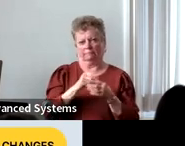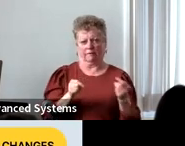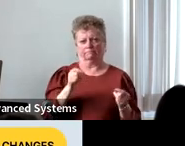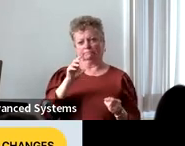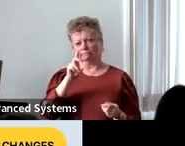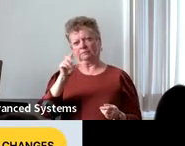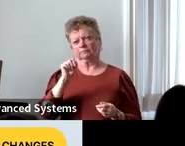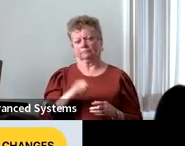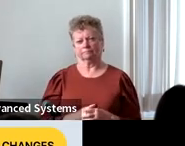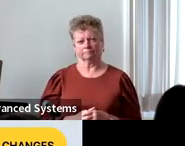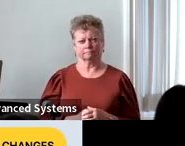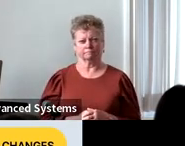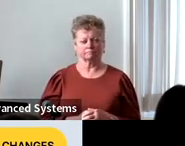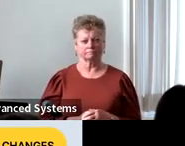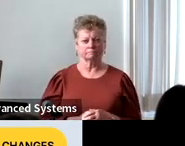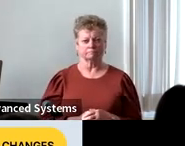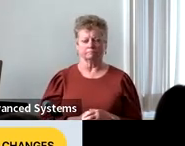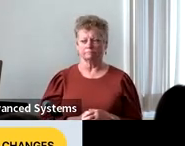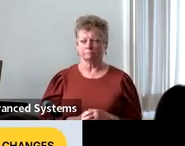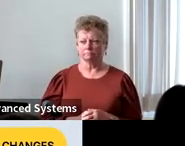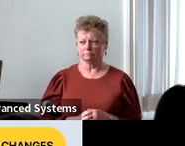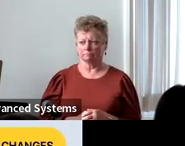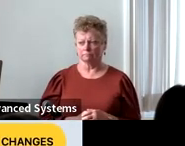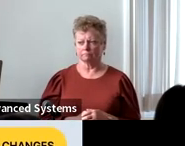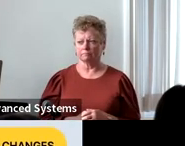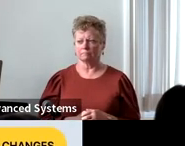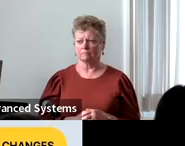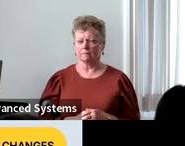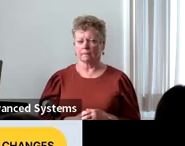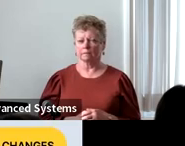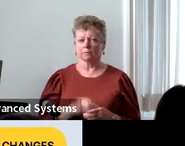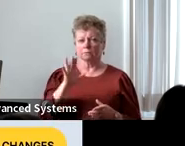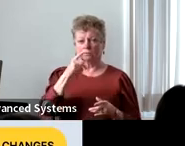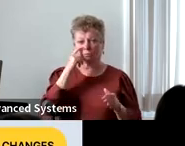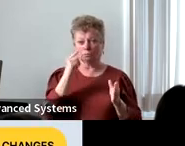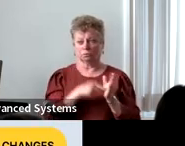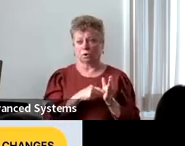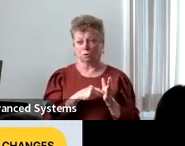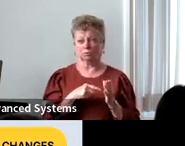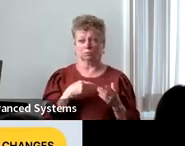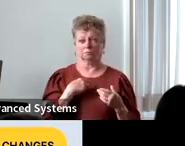So first thing to notice here, I am going to go quickly. We have a lot of questions.